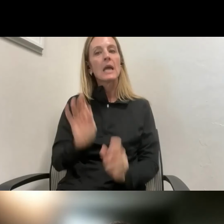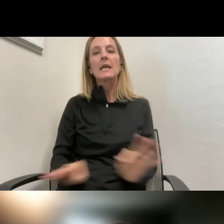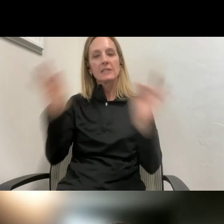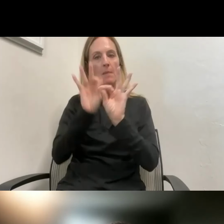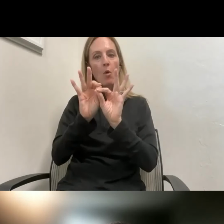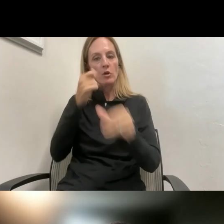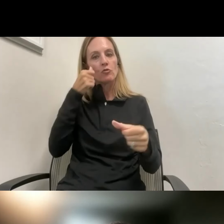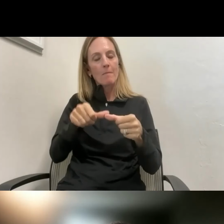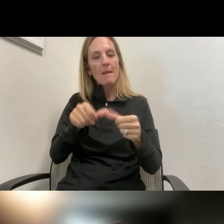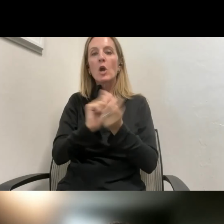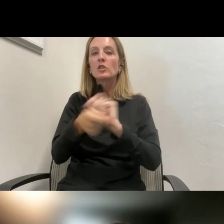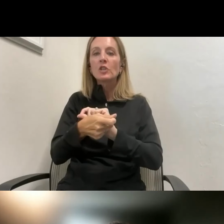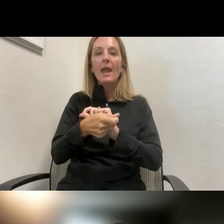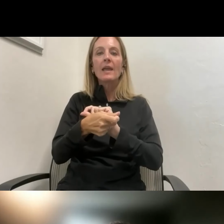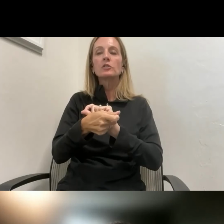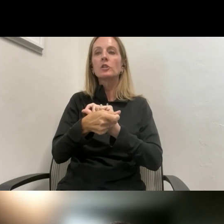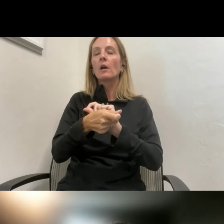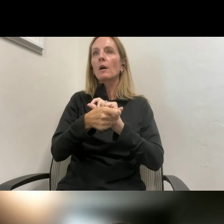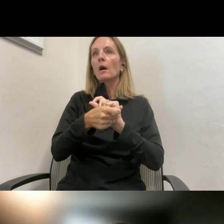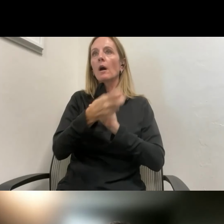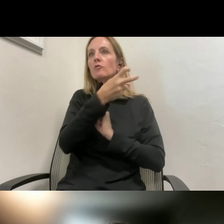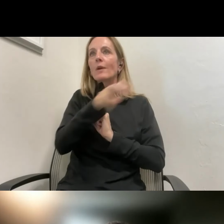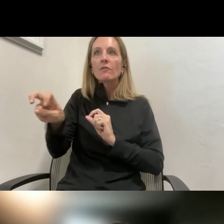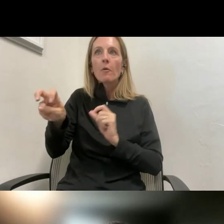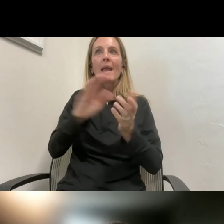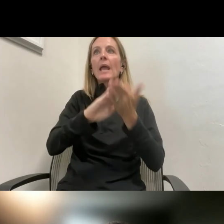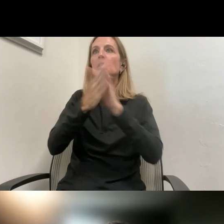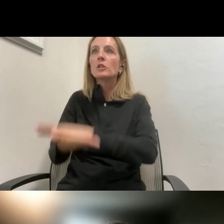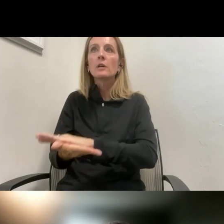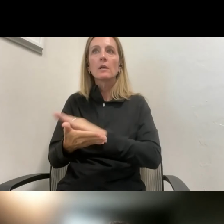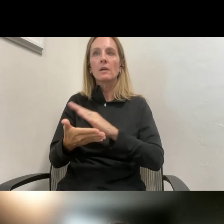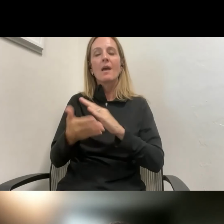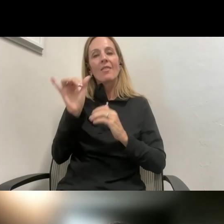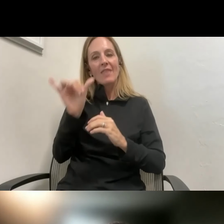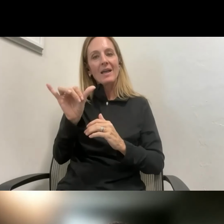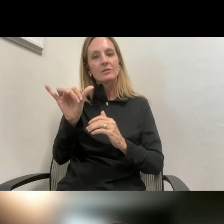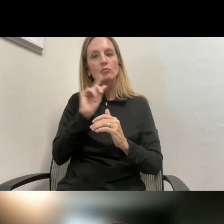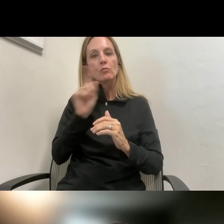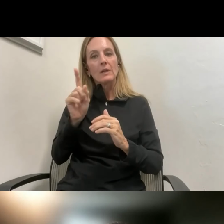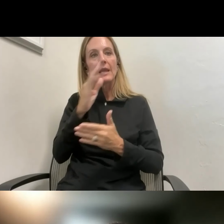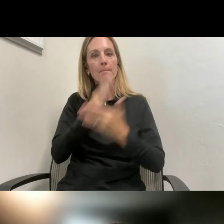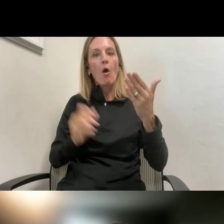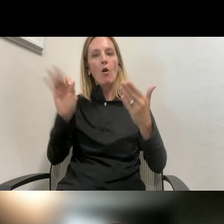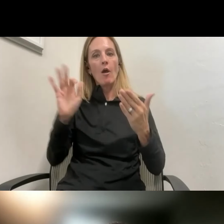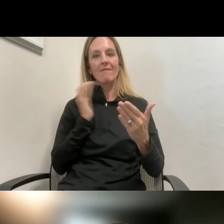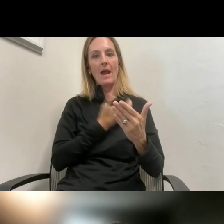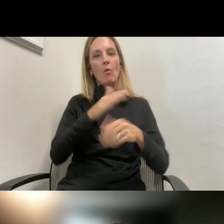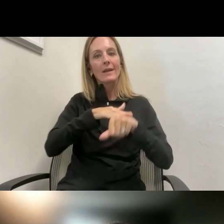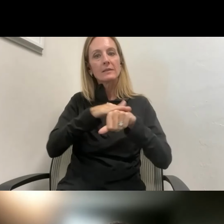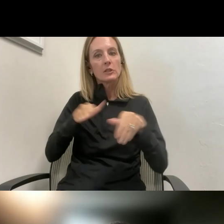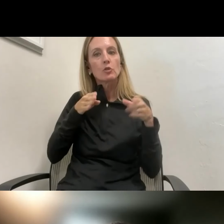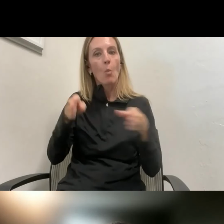and transformation are a very key part of our Indigenous ways of knowing, being, and doing.